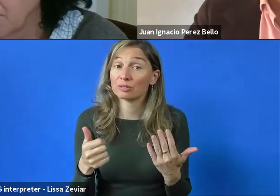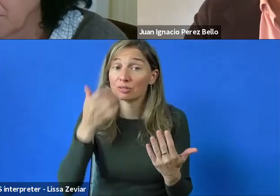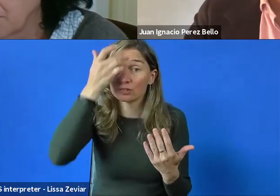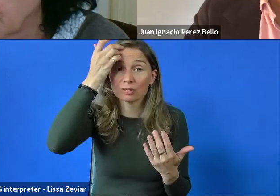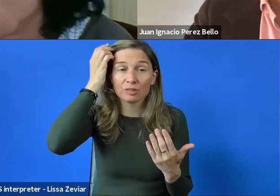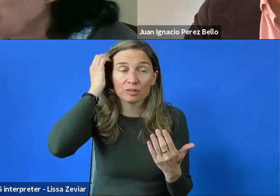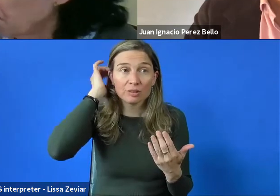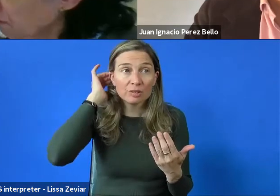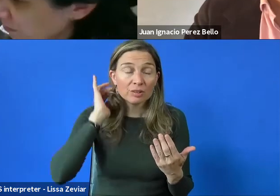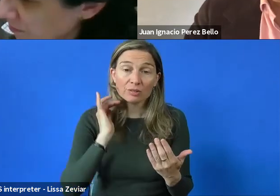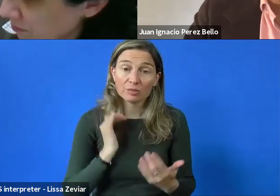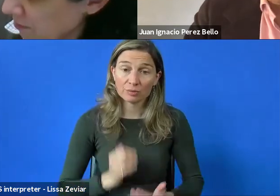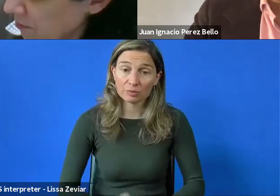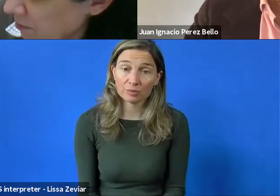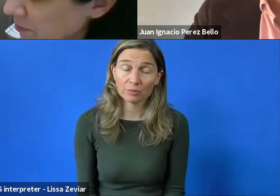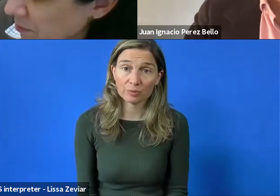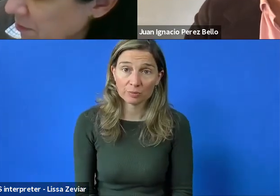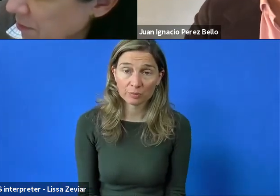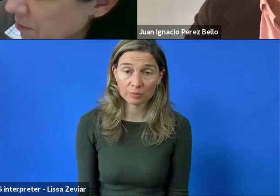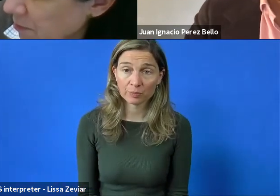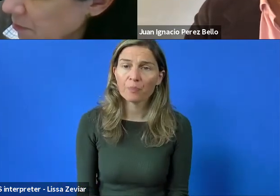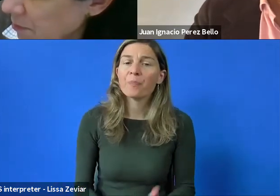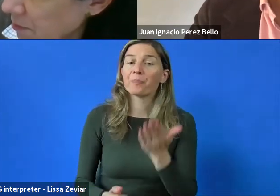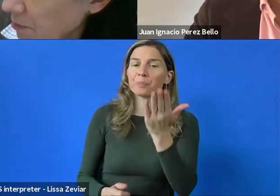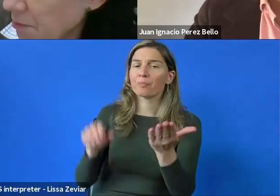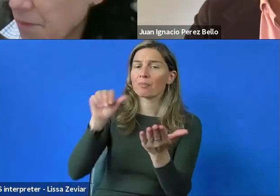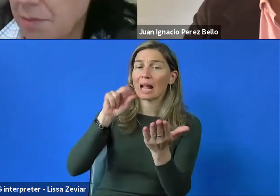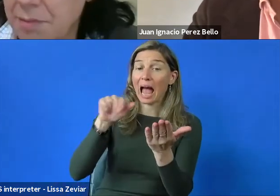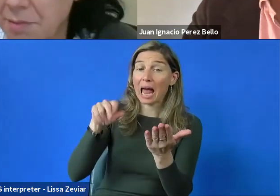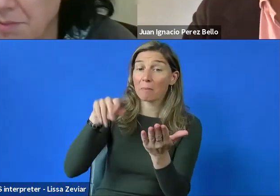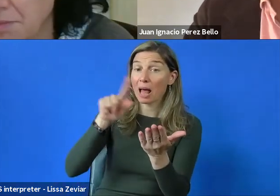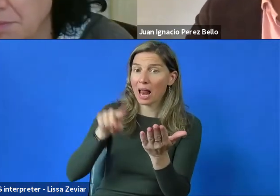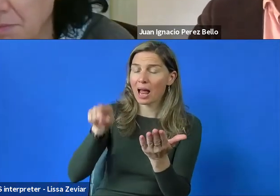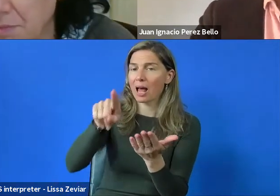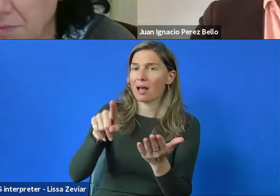Ana Pelaez has been very much involved in that period.